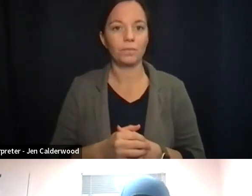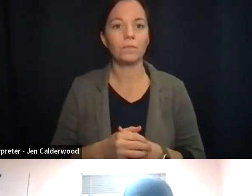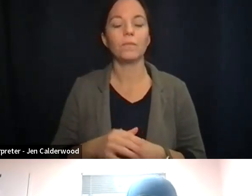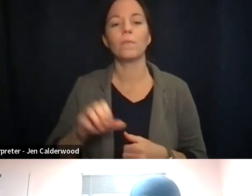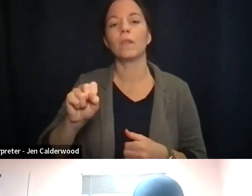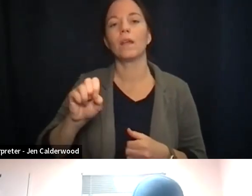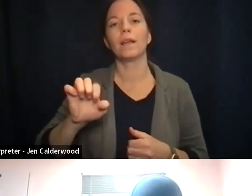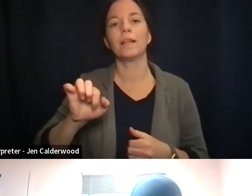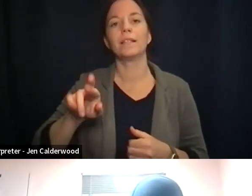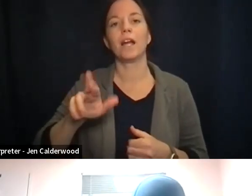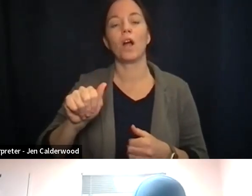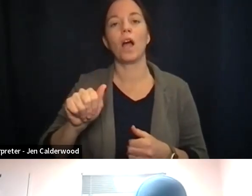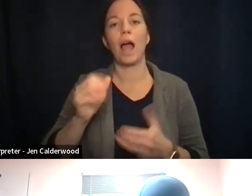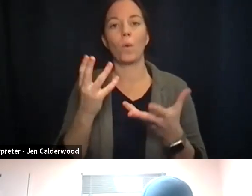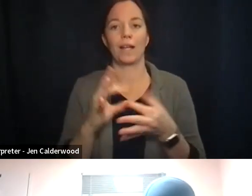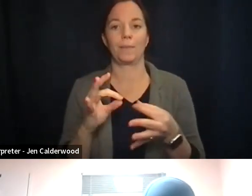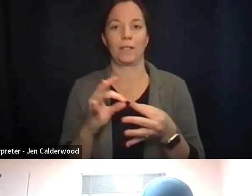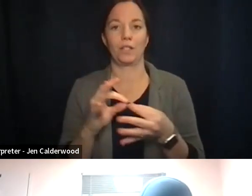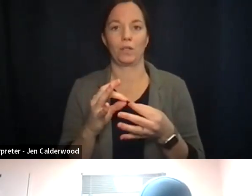Looks like we have a question. So I'll just leave it there, because I think we have a question